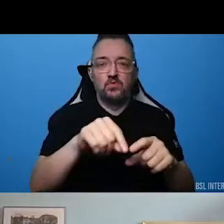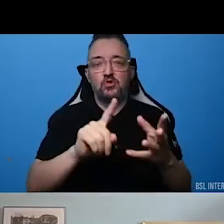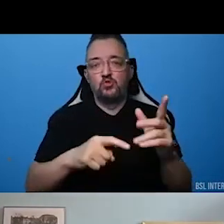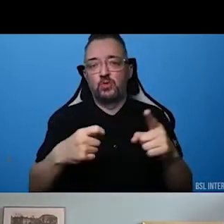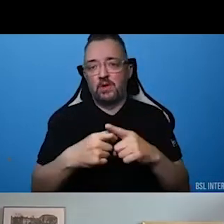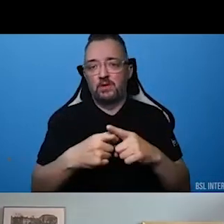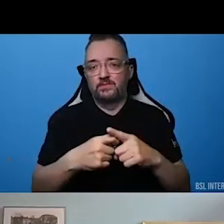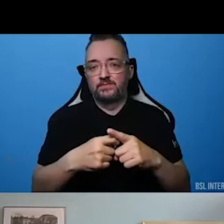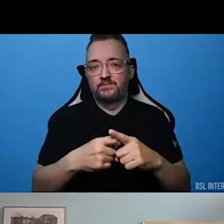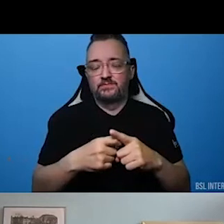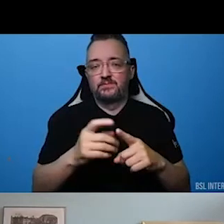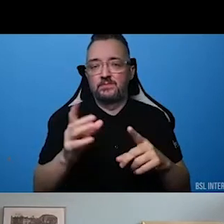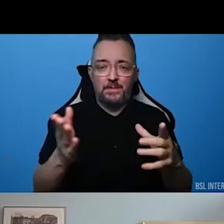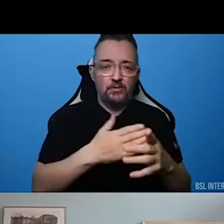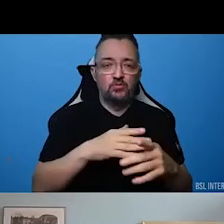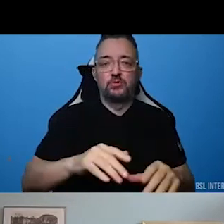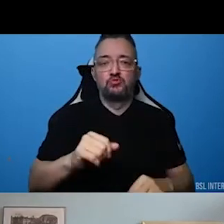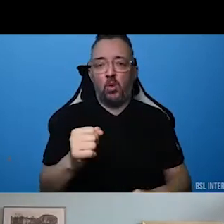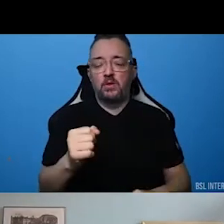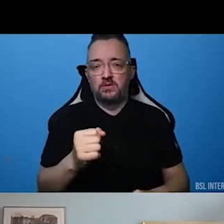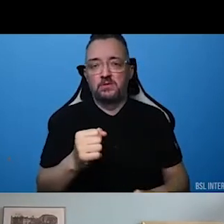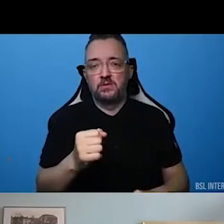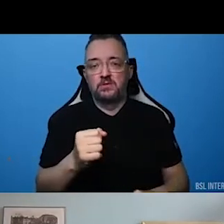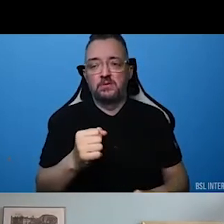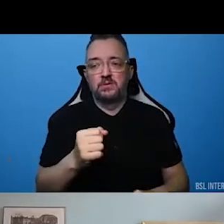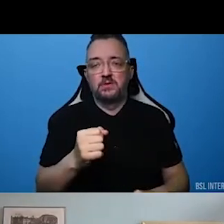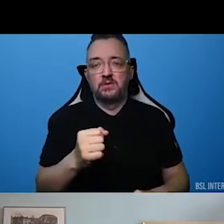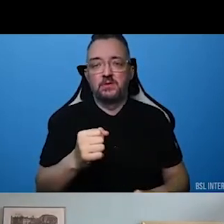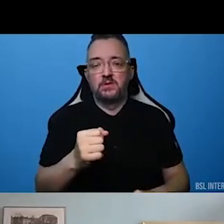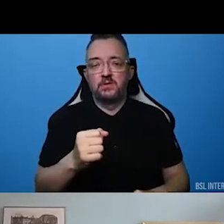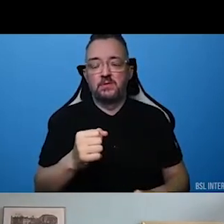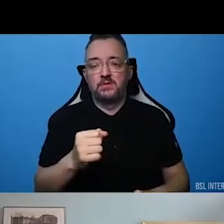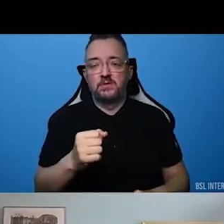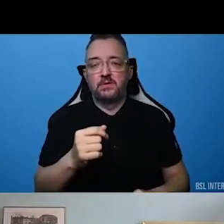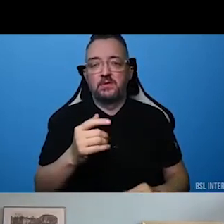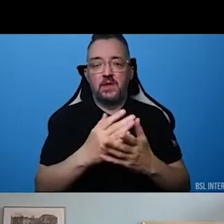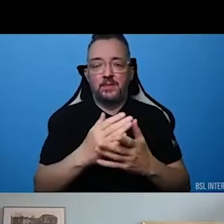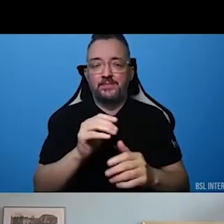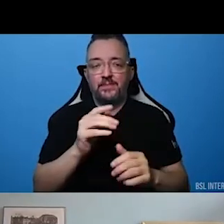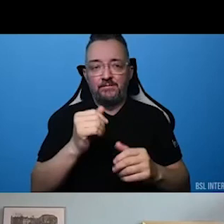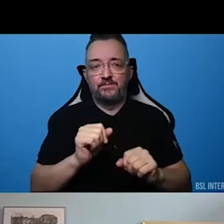and bring it home to Scotland in particular which has its own way of of disavowing